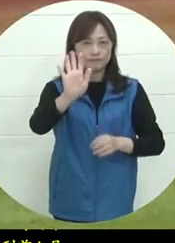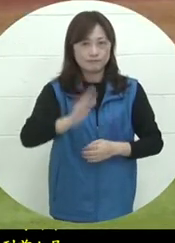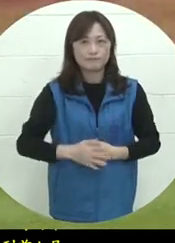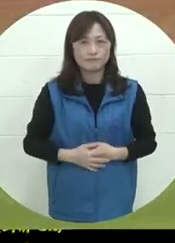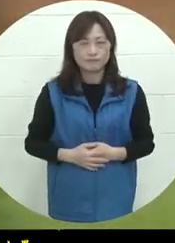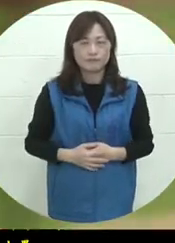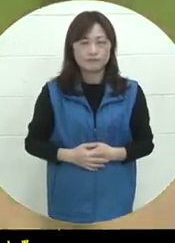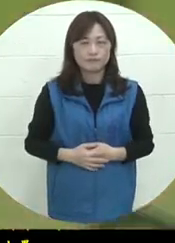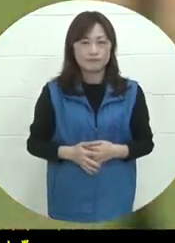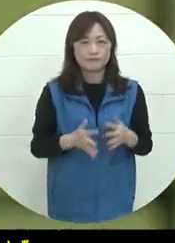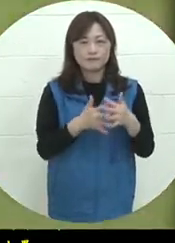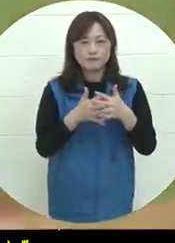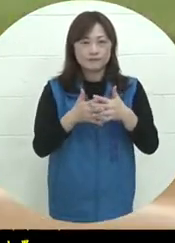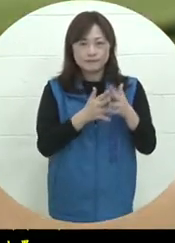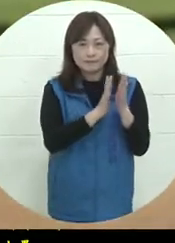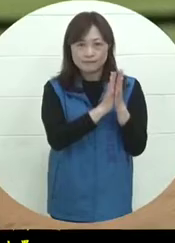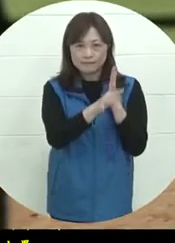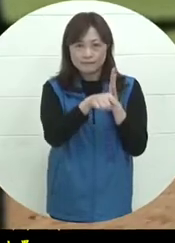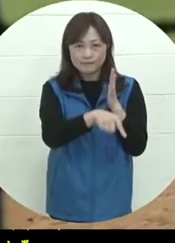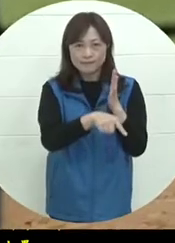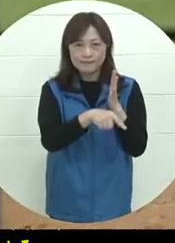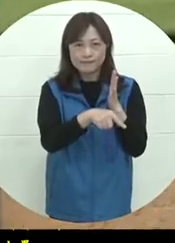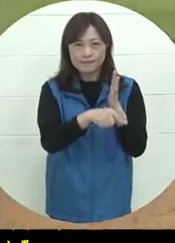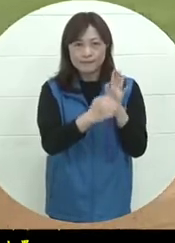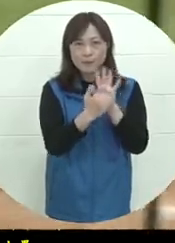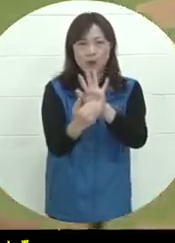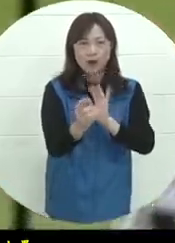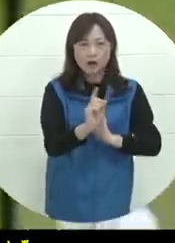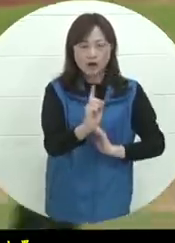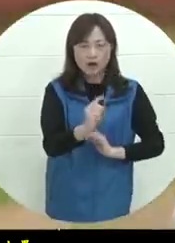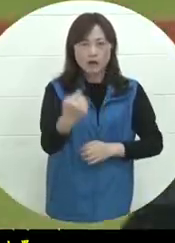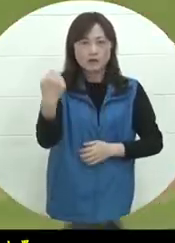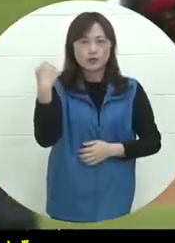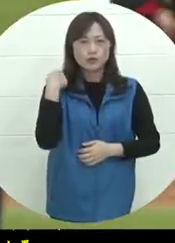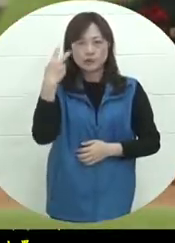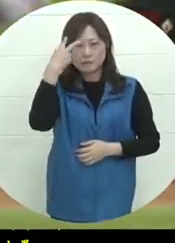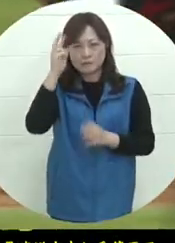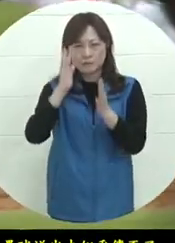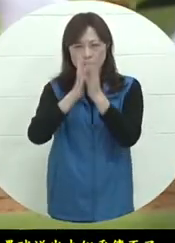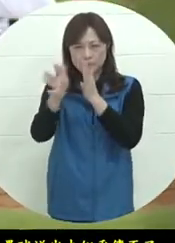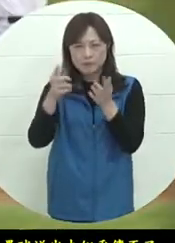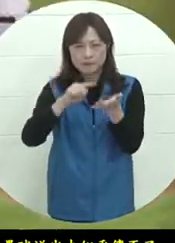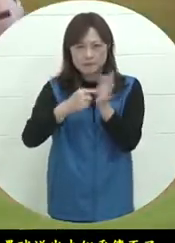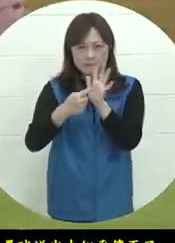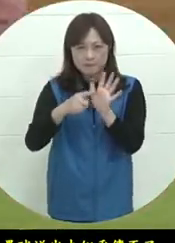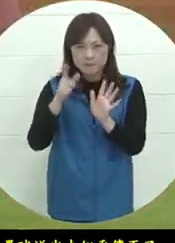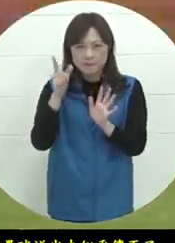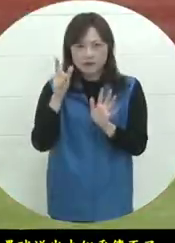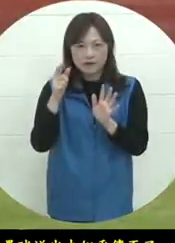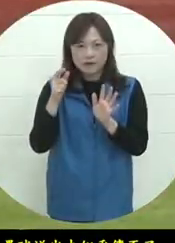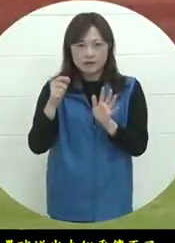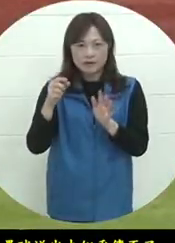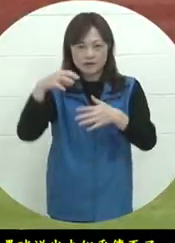. So the American team is here to kill the question just now. Yesterday, the Mexican team had more double plays with ground balls. Oh,